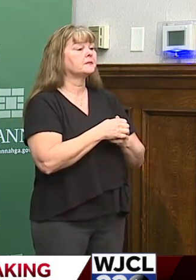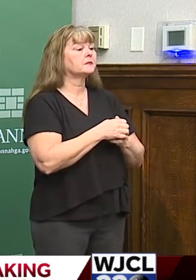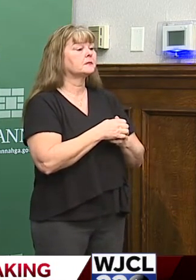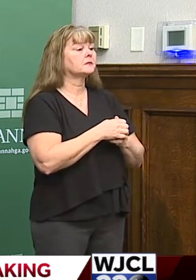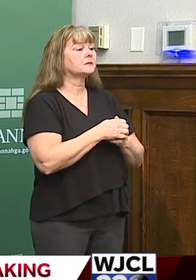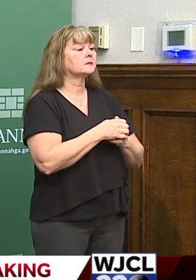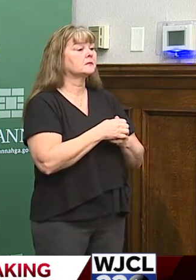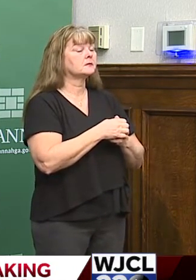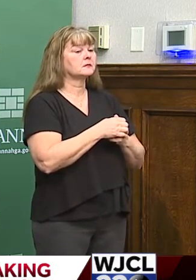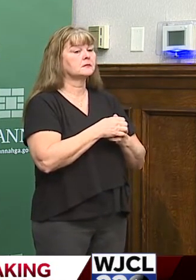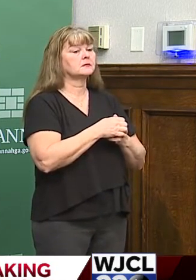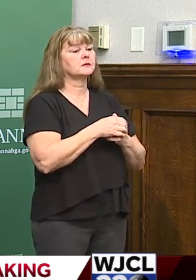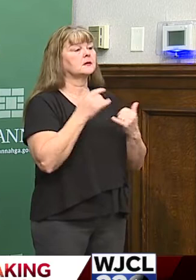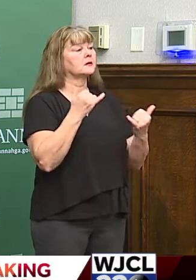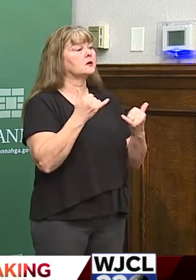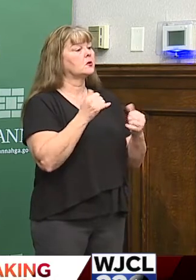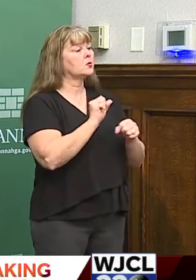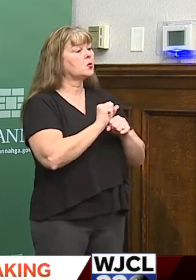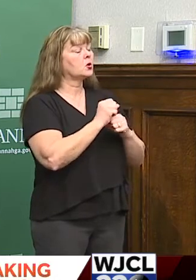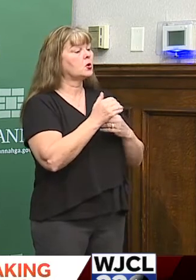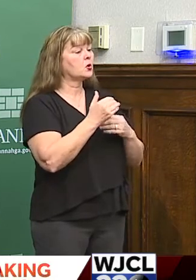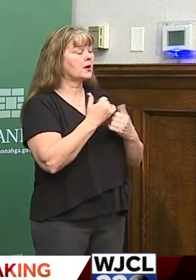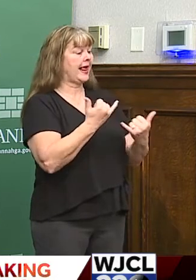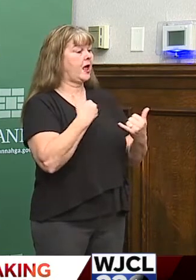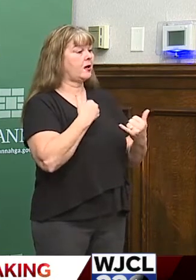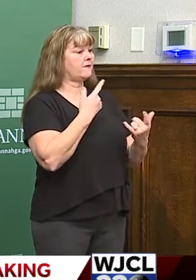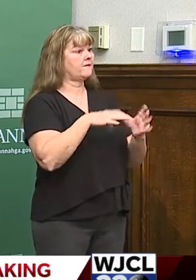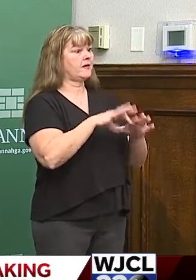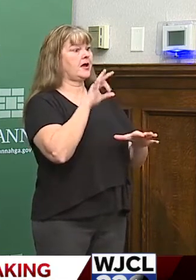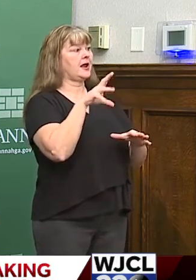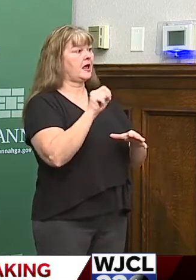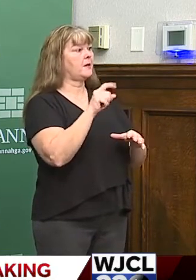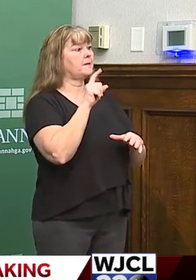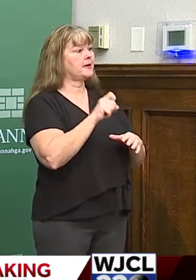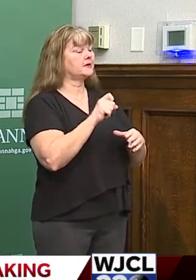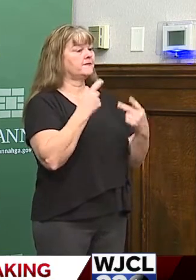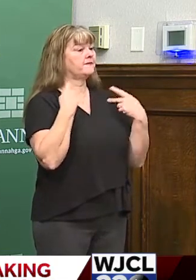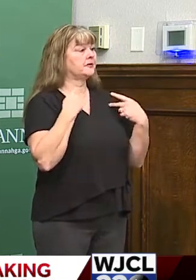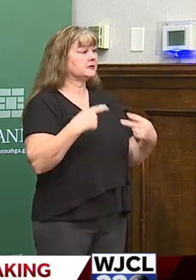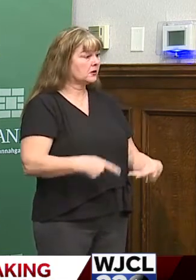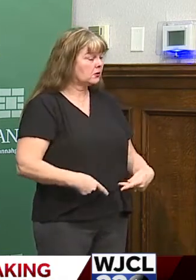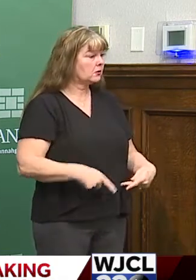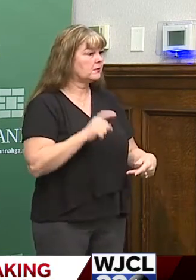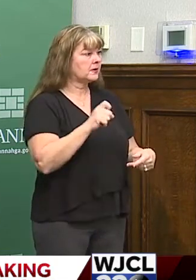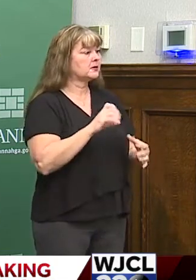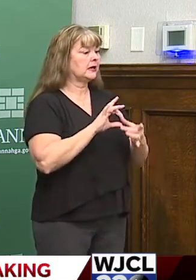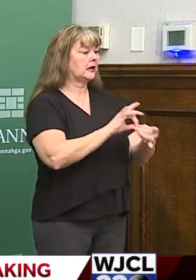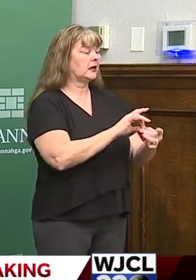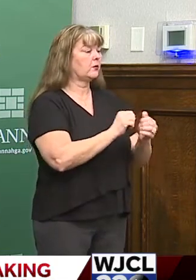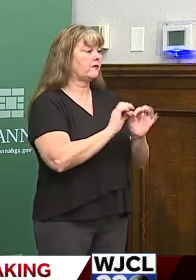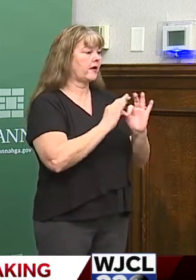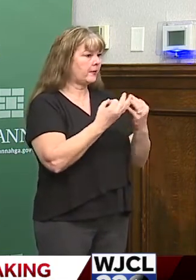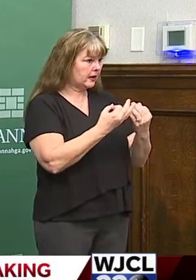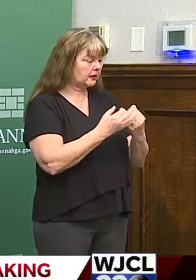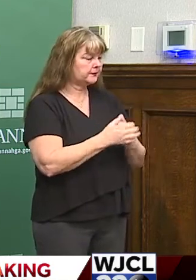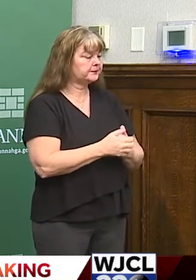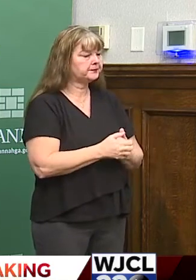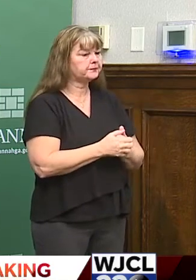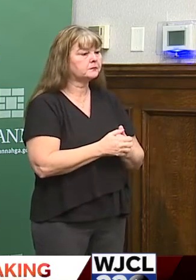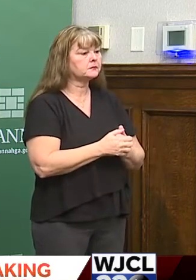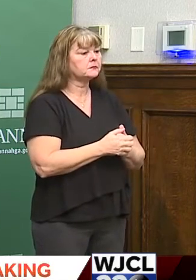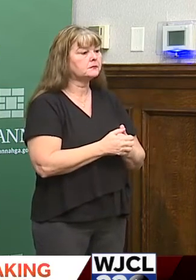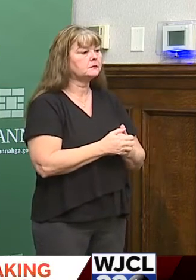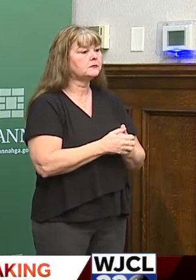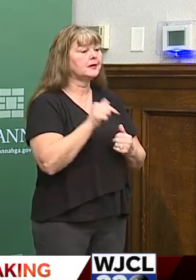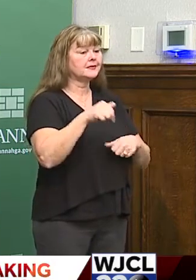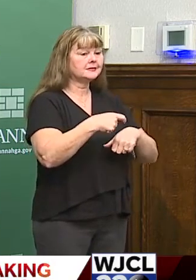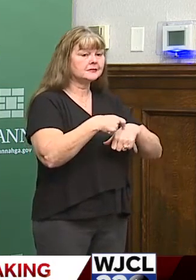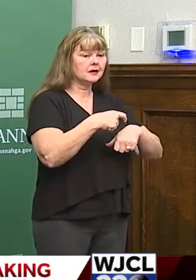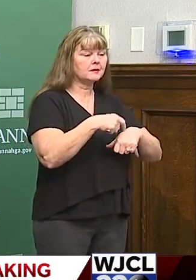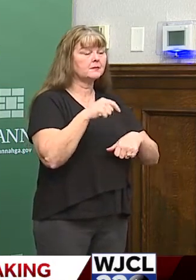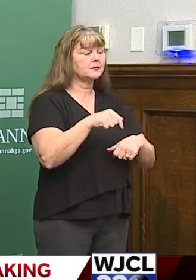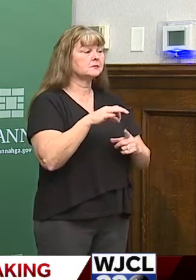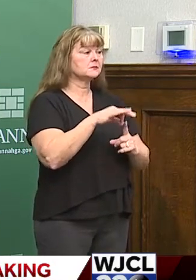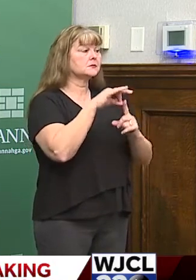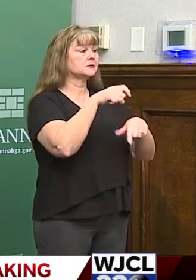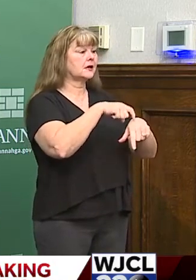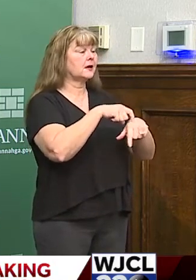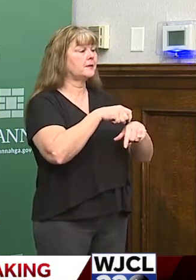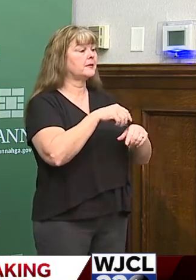WE HAVE FAMILIES THAT, YOU KNOW, WEREN'T AS CLOSE AS THEY WERE BUT ALL OF A SUDDEN ARE NOW FINDING A NEED TO BE PHYSICALLY CONNECTED.